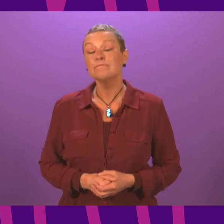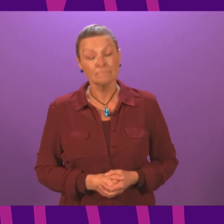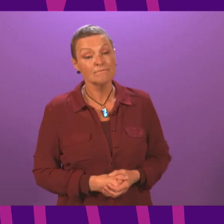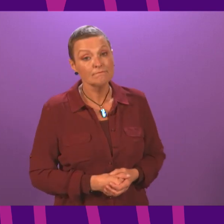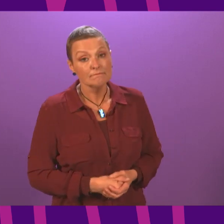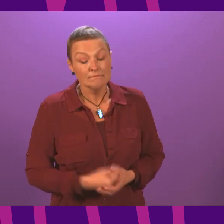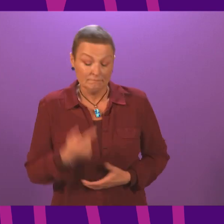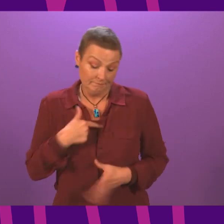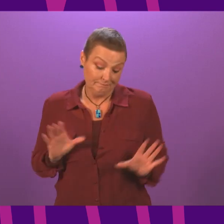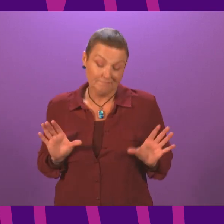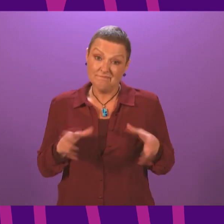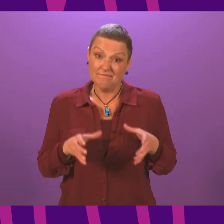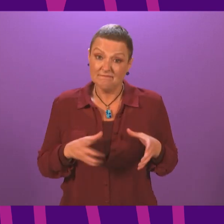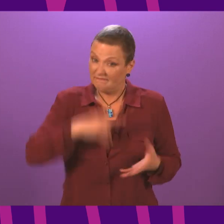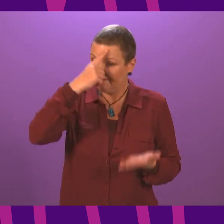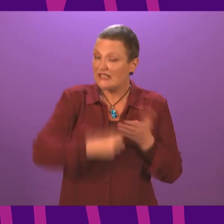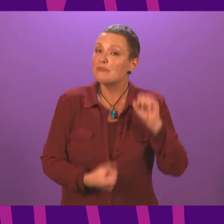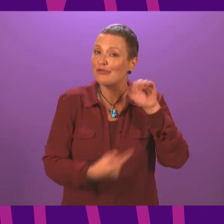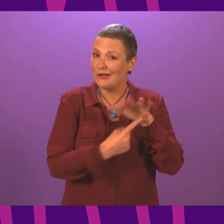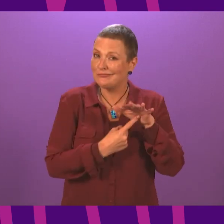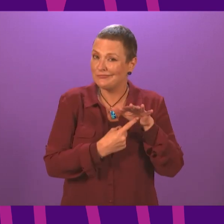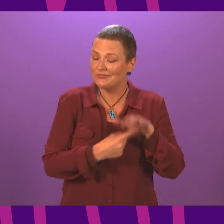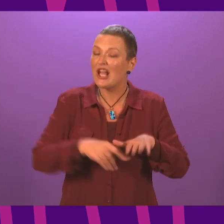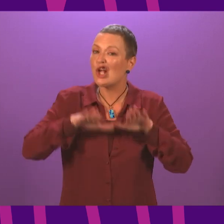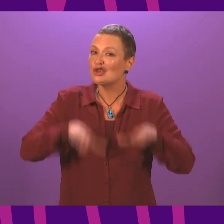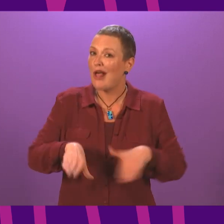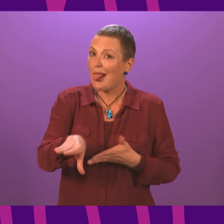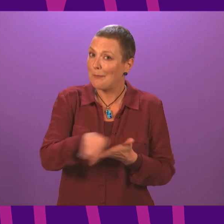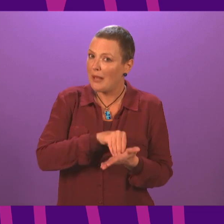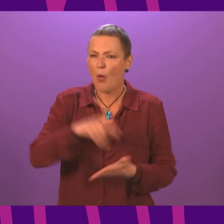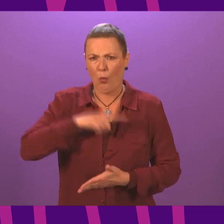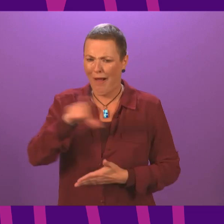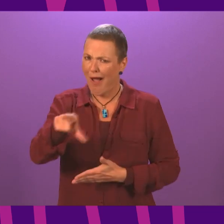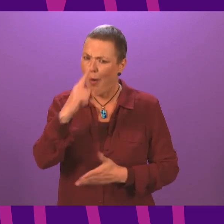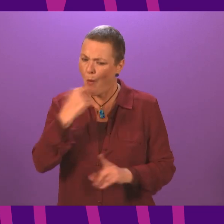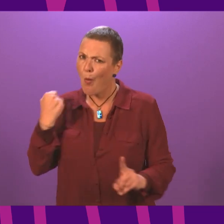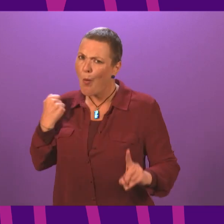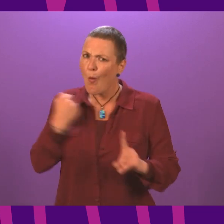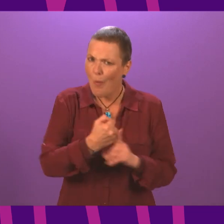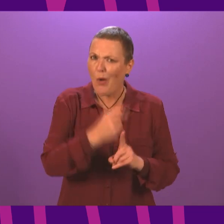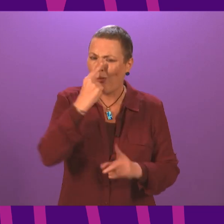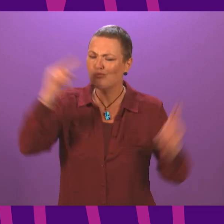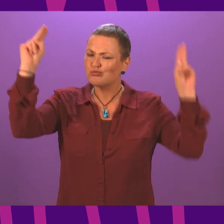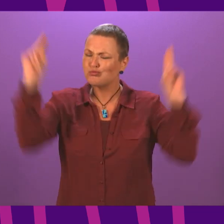child payment because of the real impact that it will have in reducing child poverty and helping